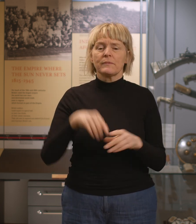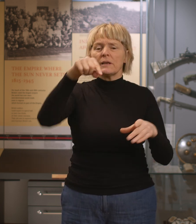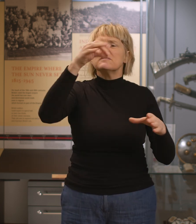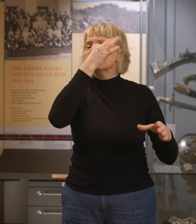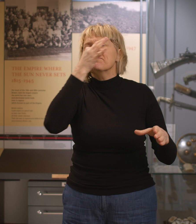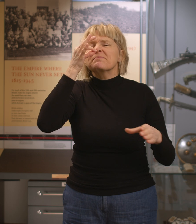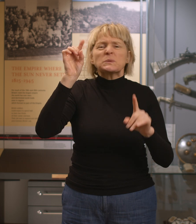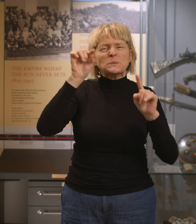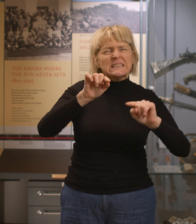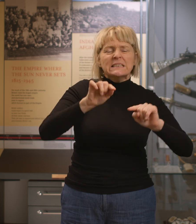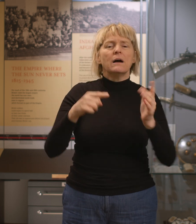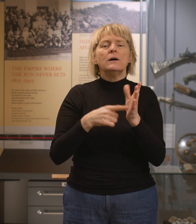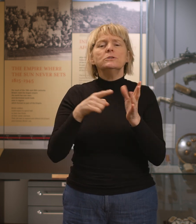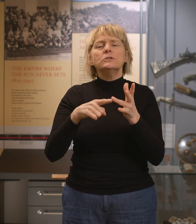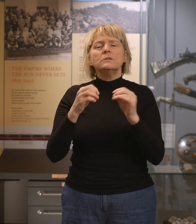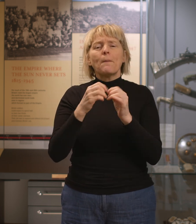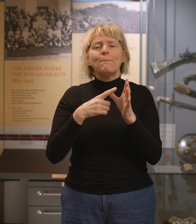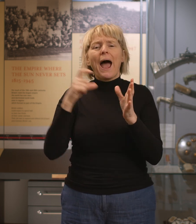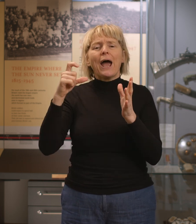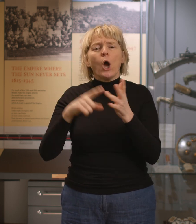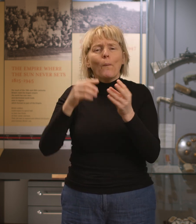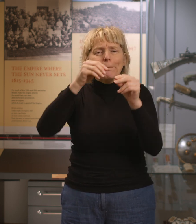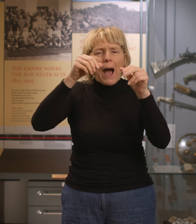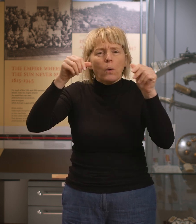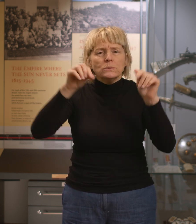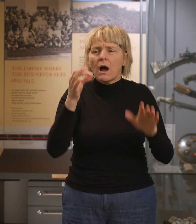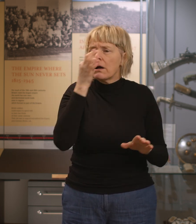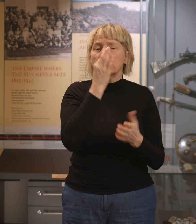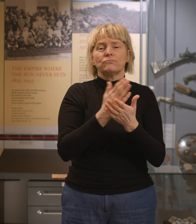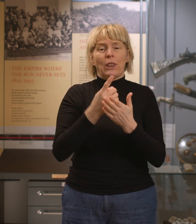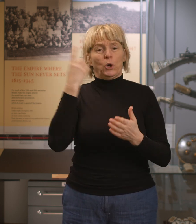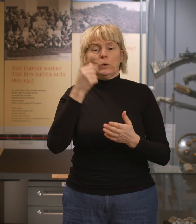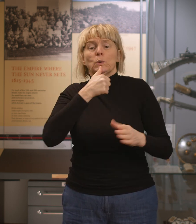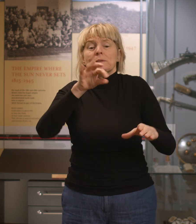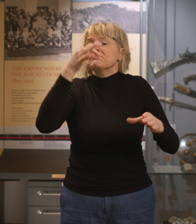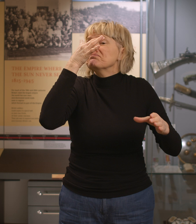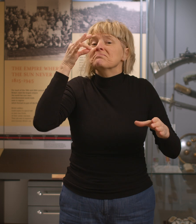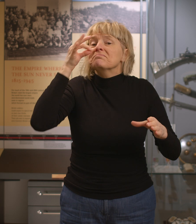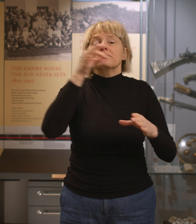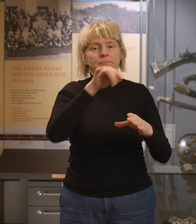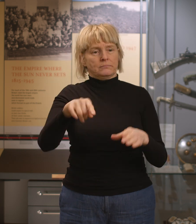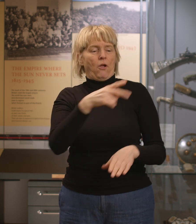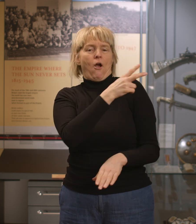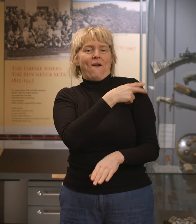Snuff was a type of tobacco product usually used by upper class people